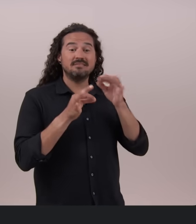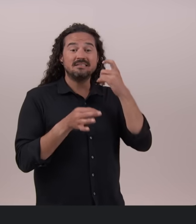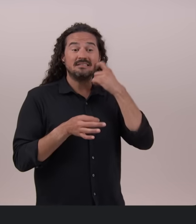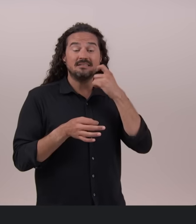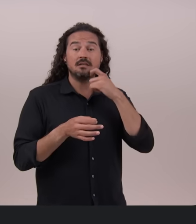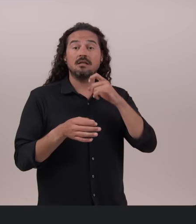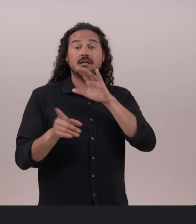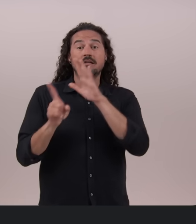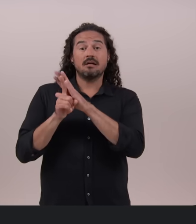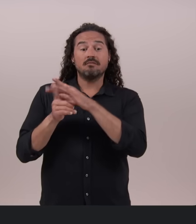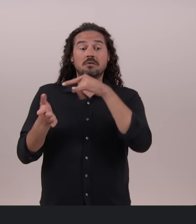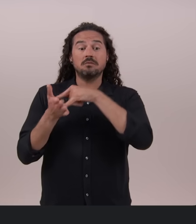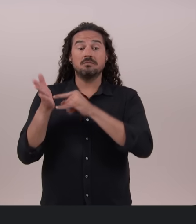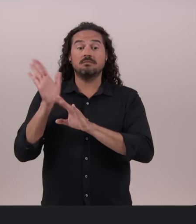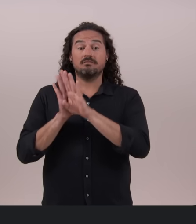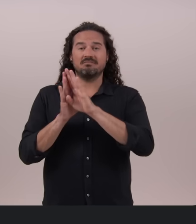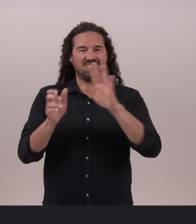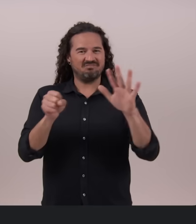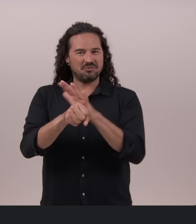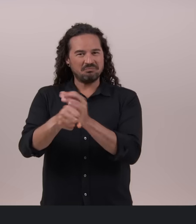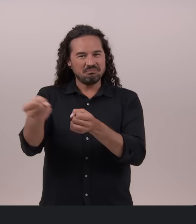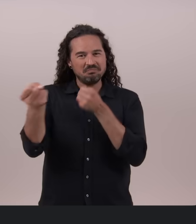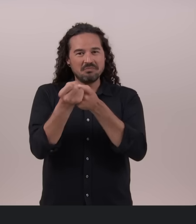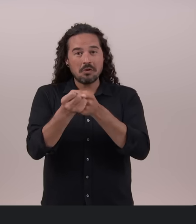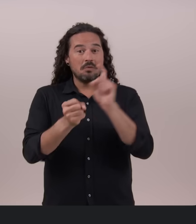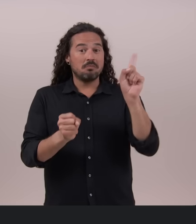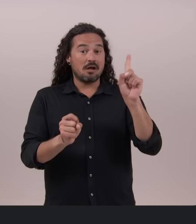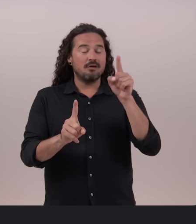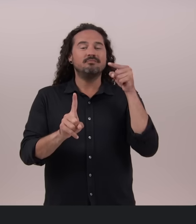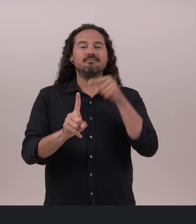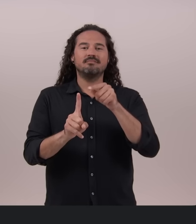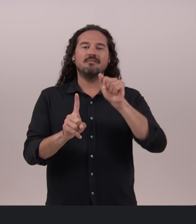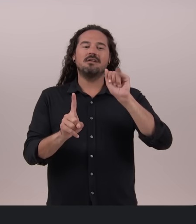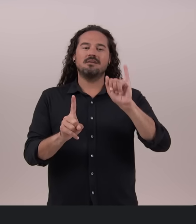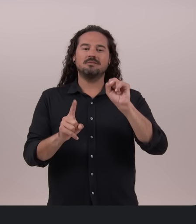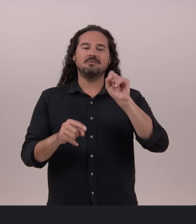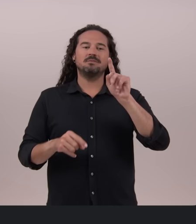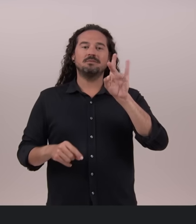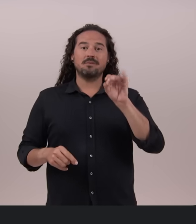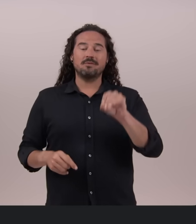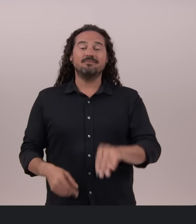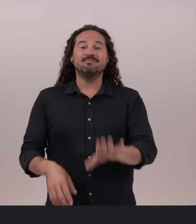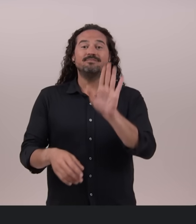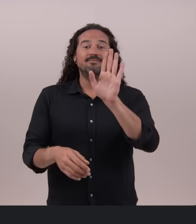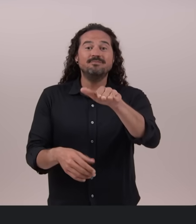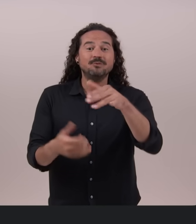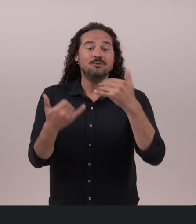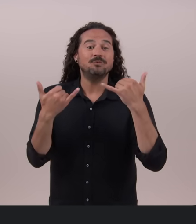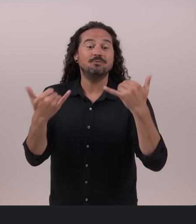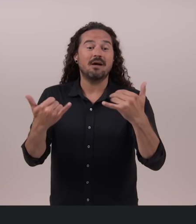is fully supported in AI Studio. Today, we're also bringing official Android support